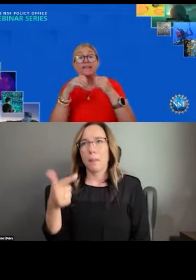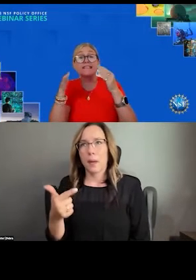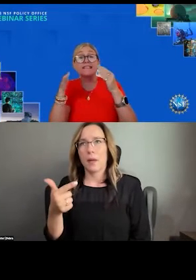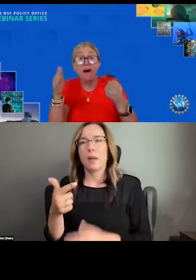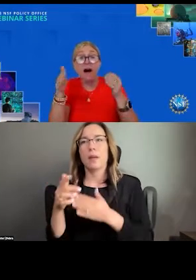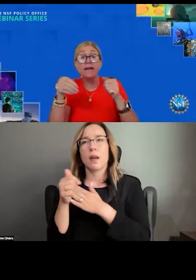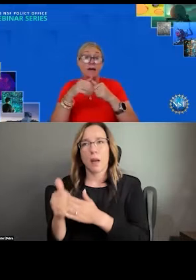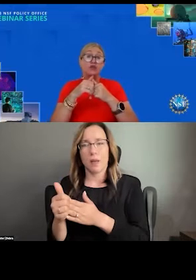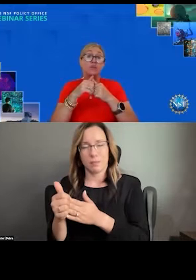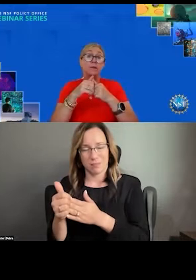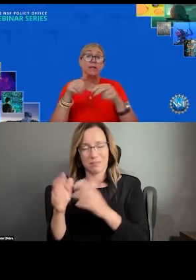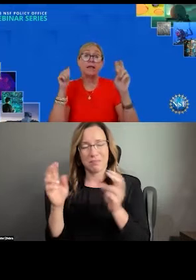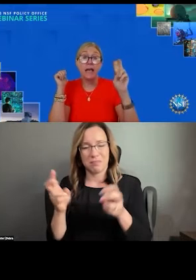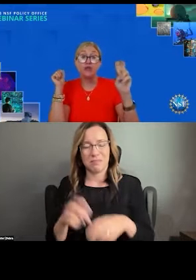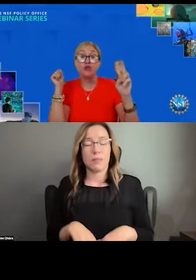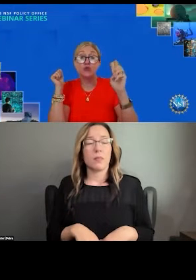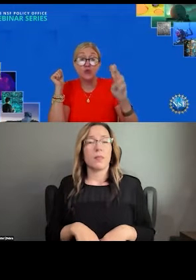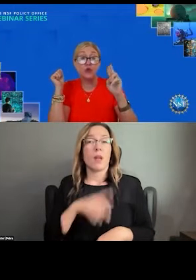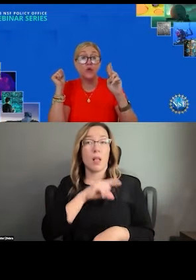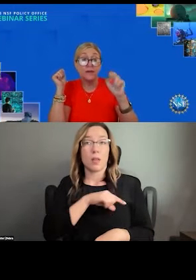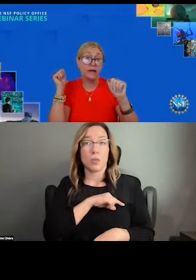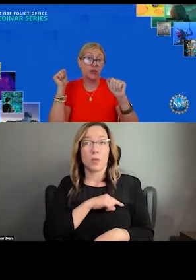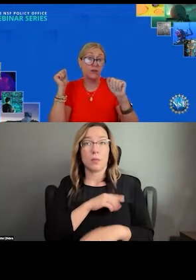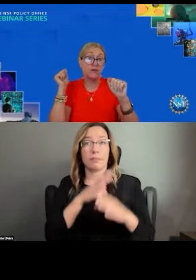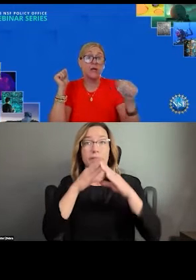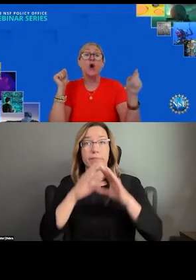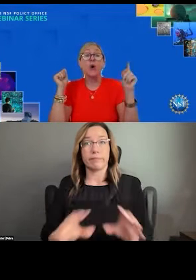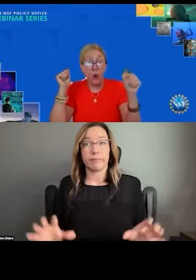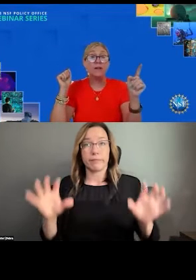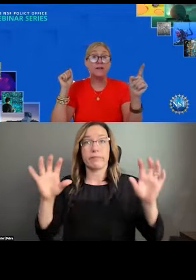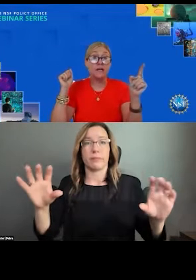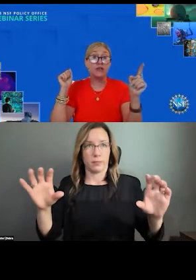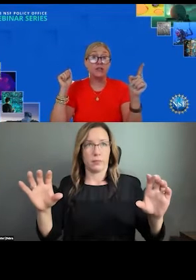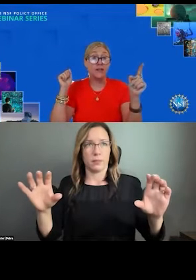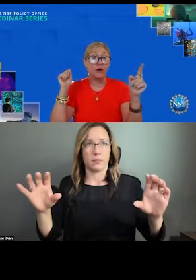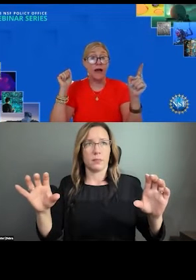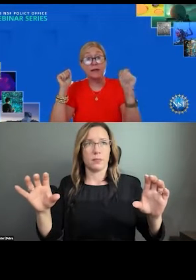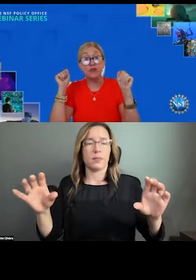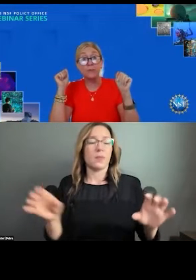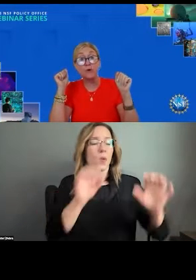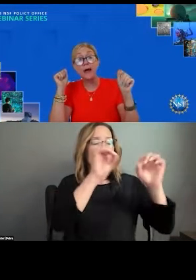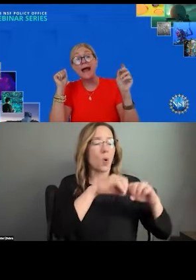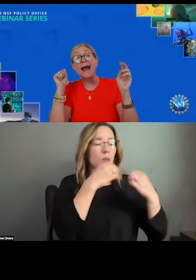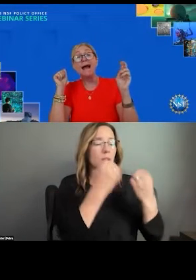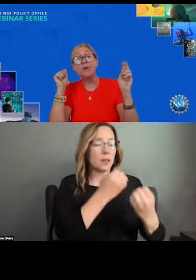divide eligibility into two sections, organizations that are eligible and